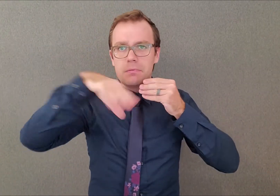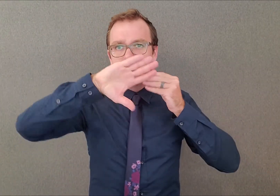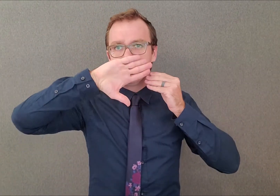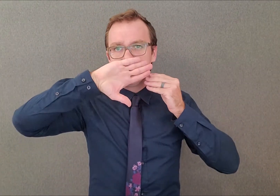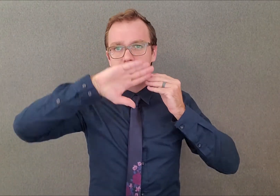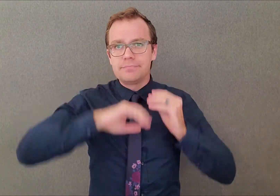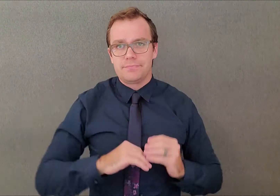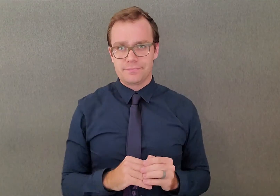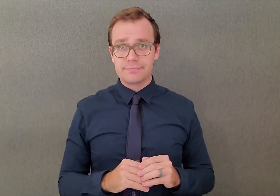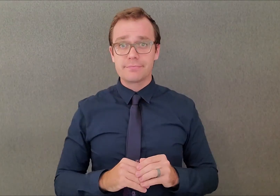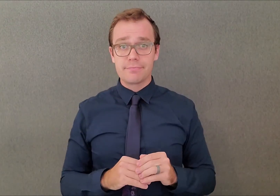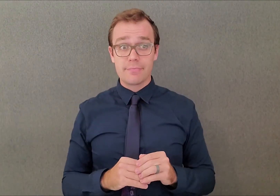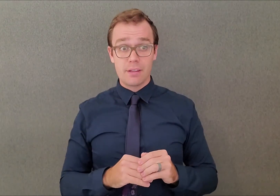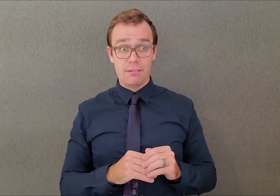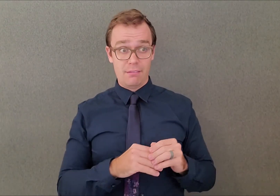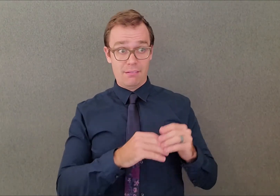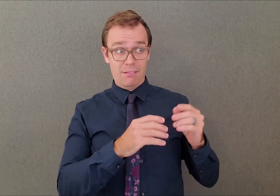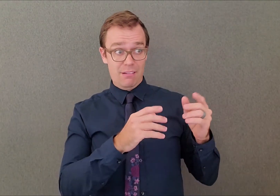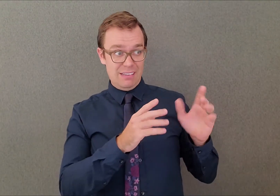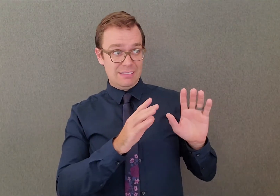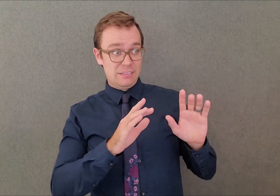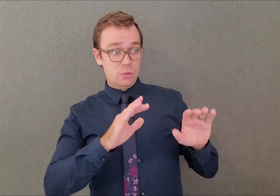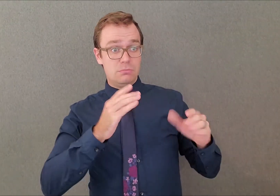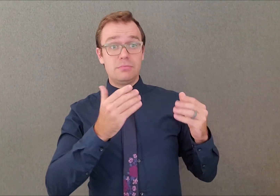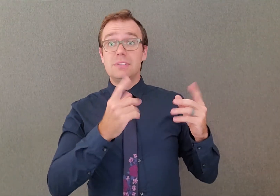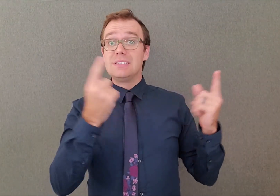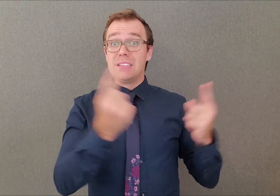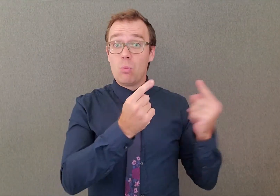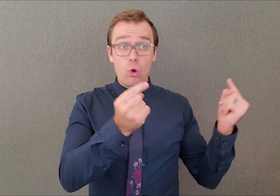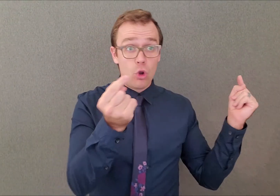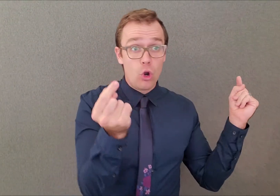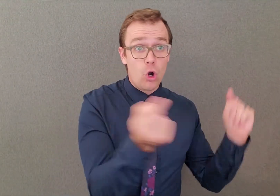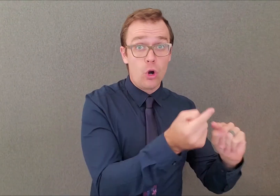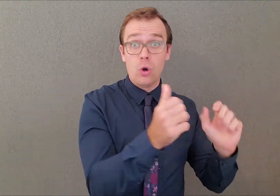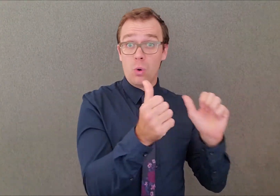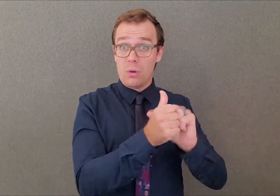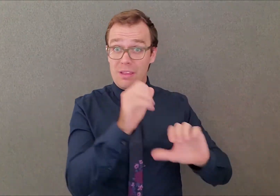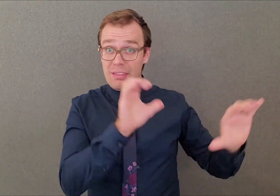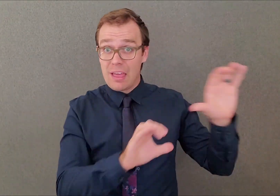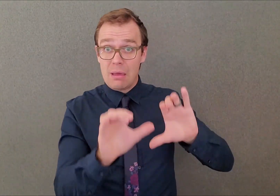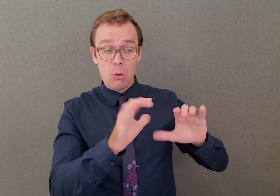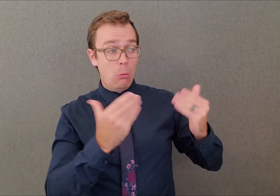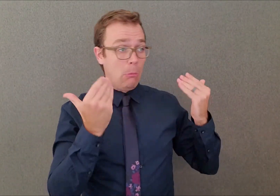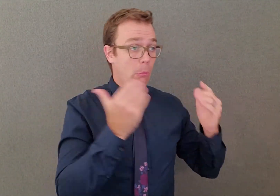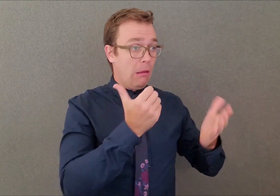Stay away from accident victims until the hazardous material has been identified.